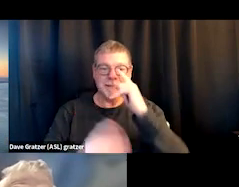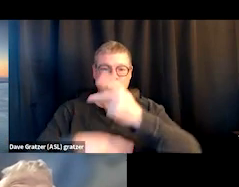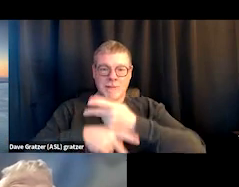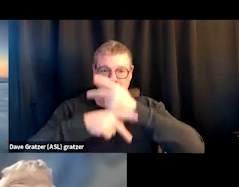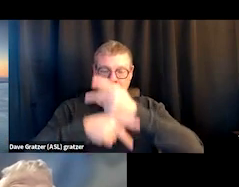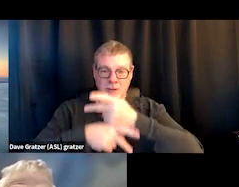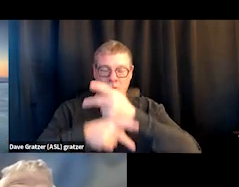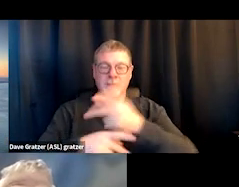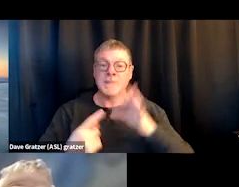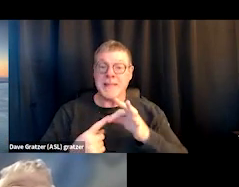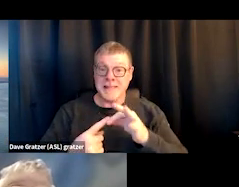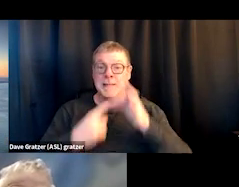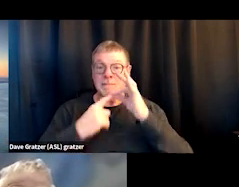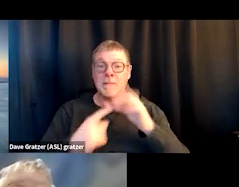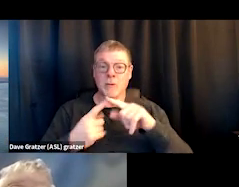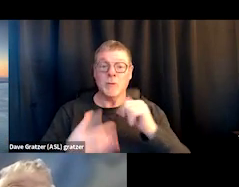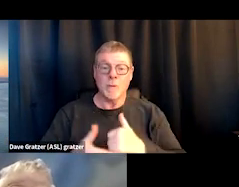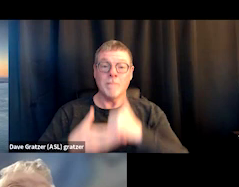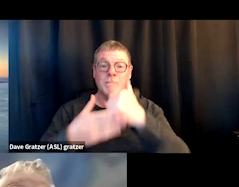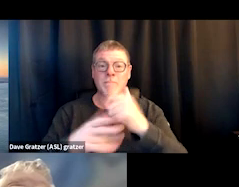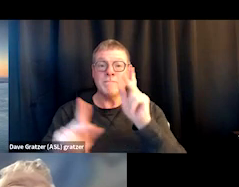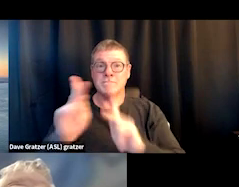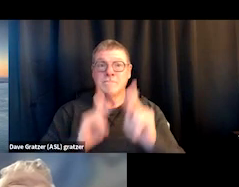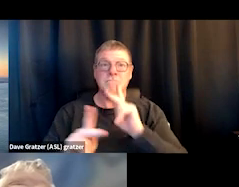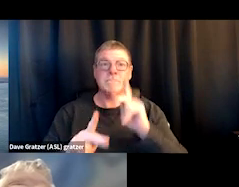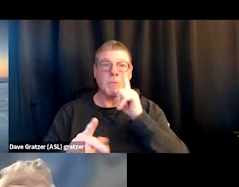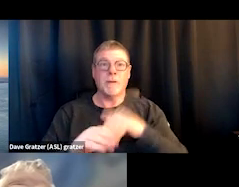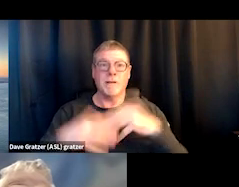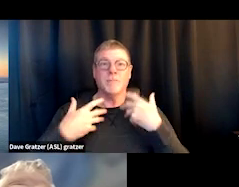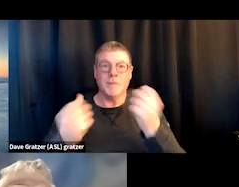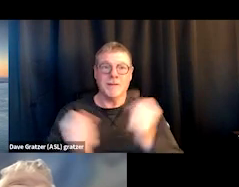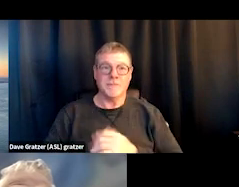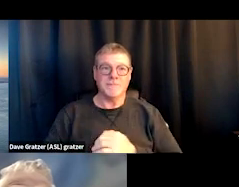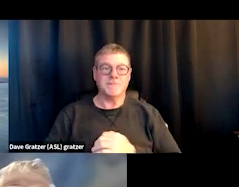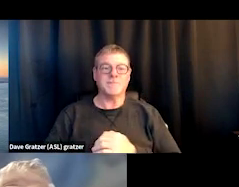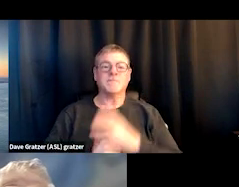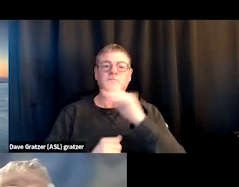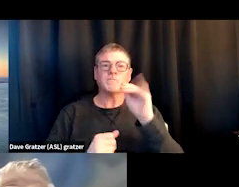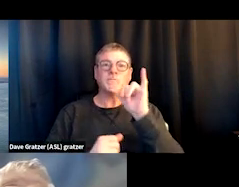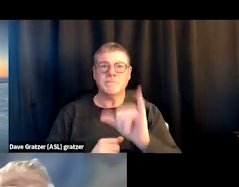especially to help folks who are in recovery. And so, this was really her dream,